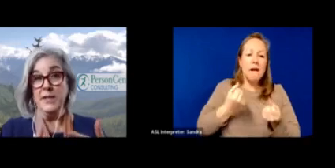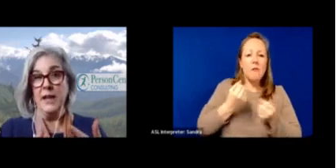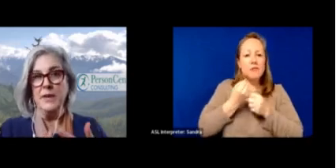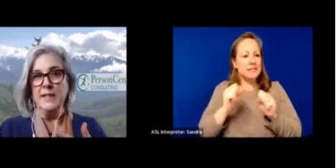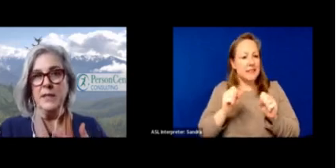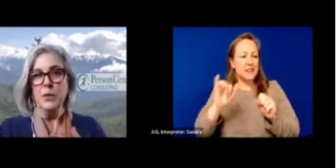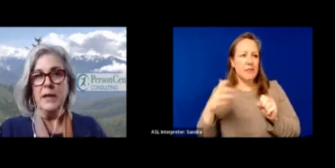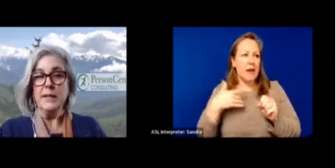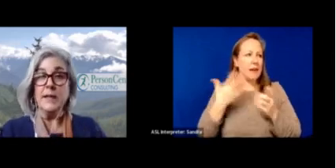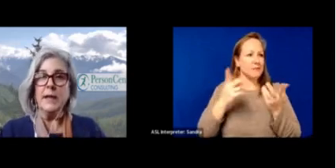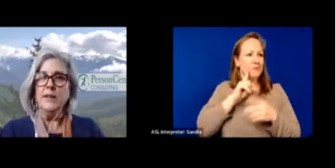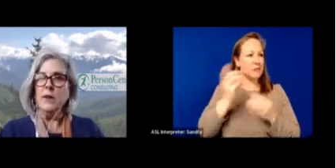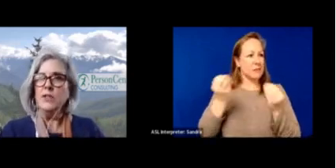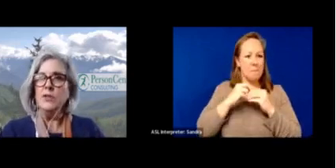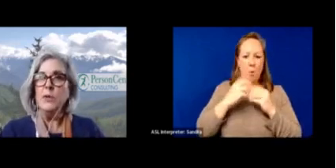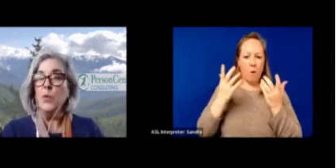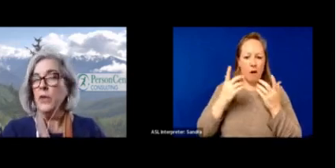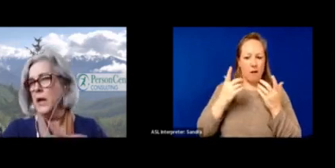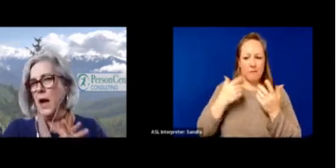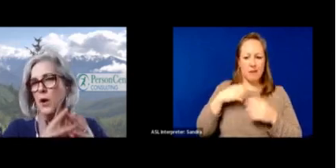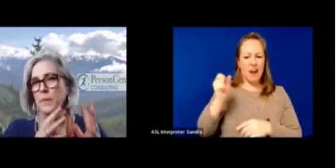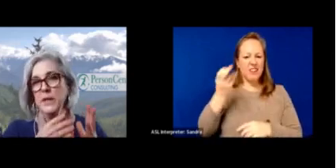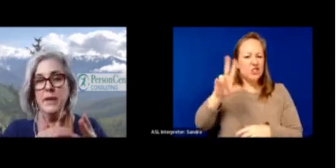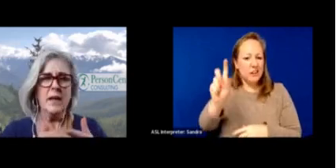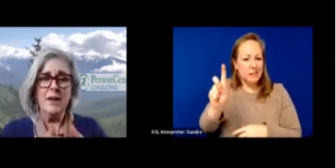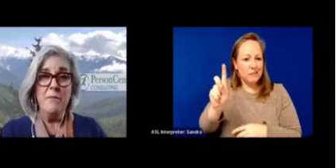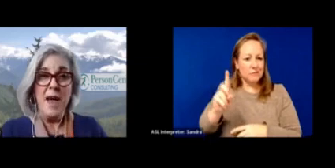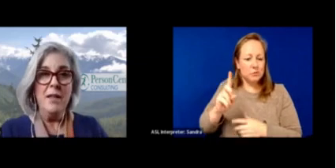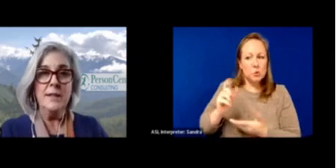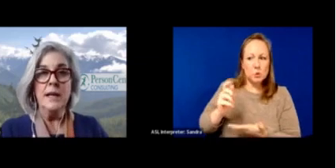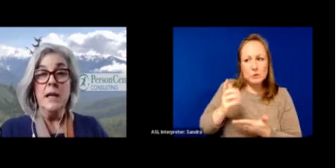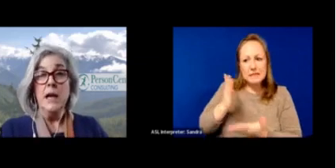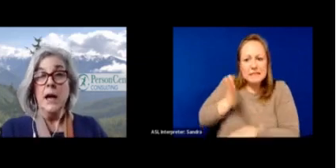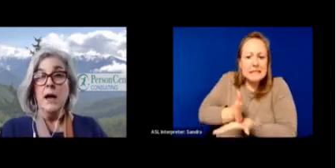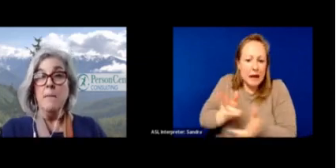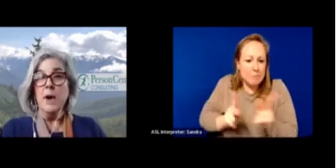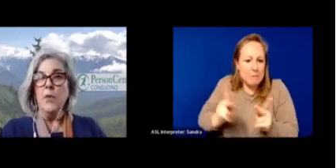everything else, health and safety matter first. And so, you know, we kind of withhold